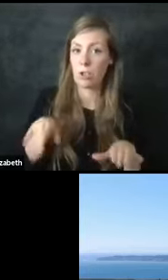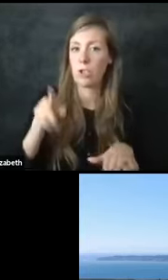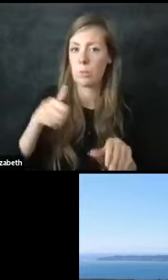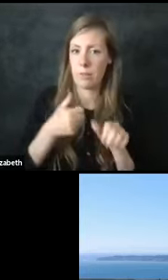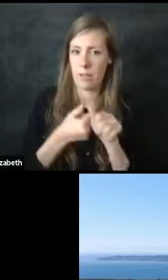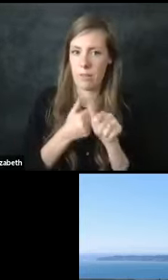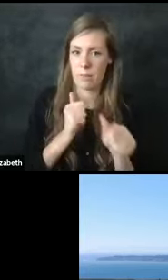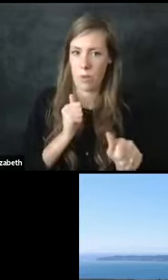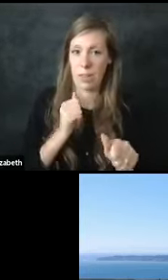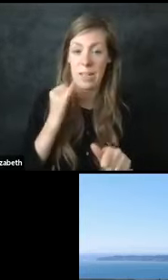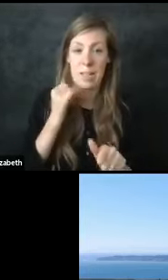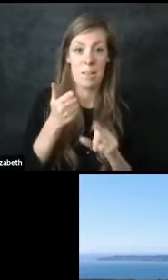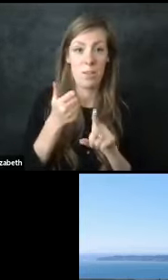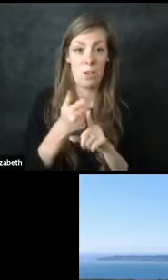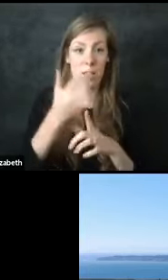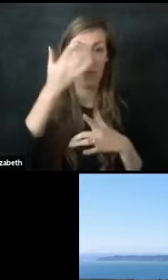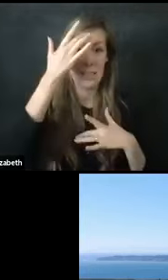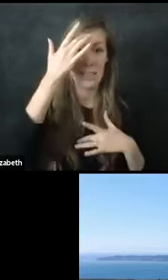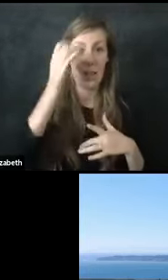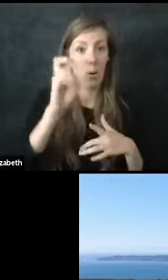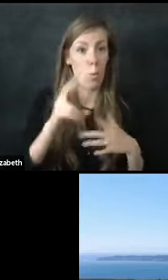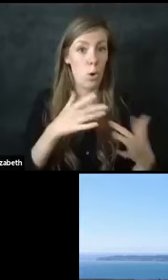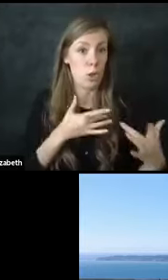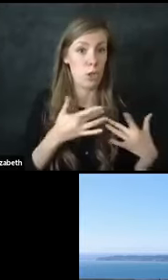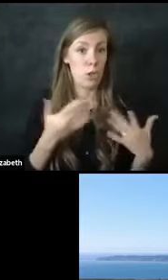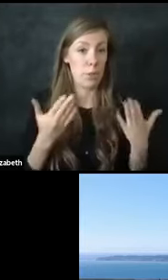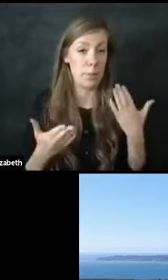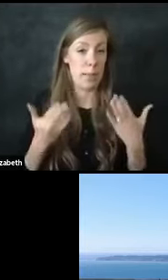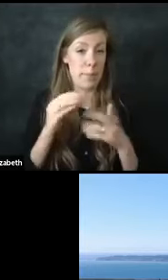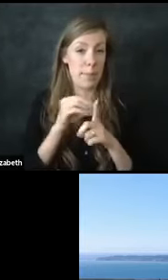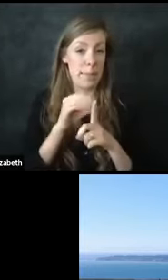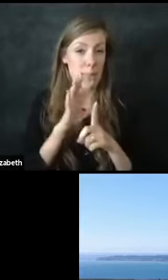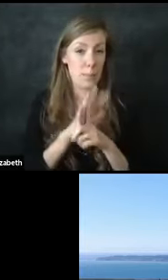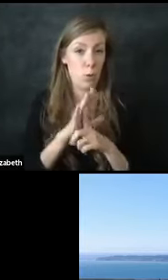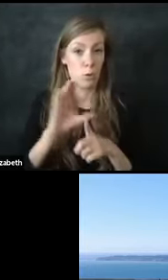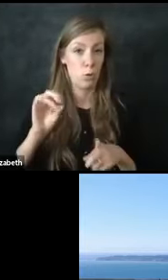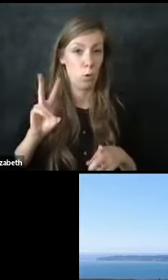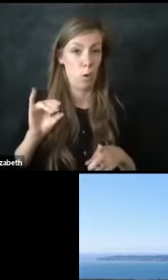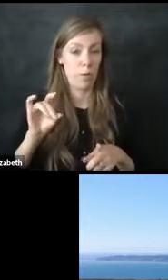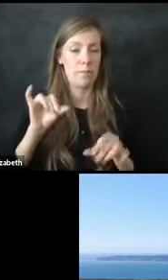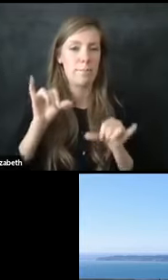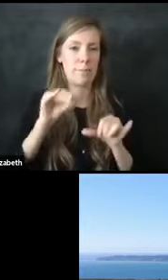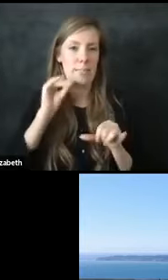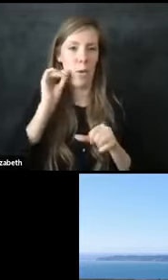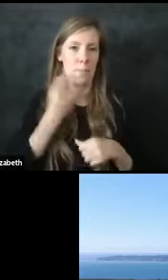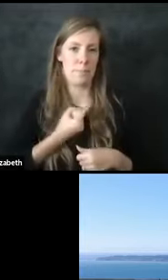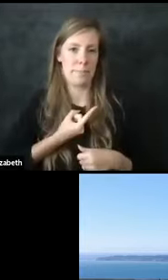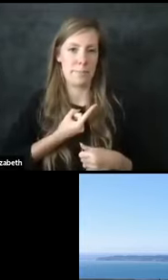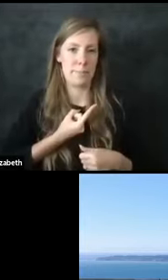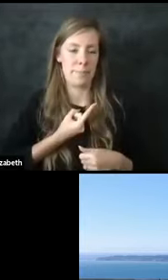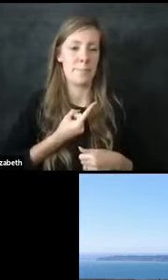You're sick or concerned that you've been exposed to the tacovis. Stay home people greeting trickortreaters